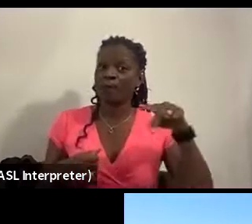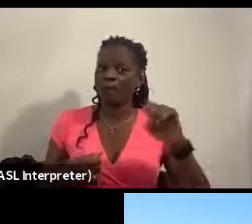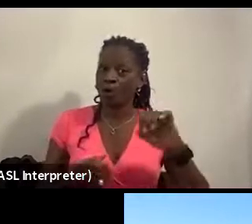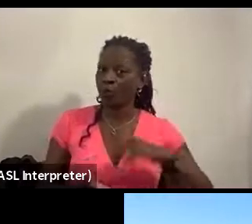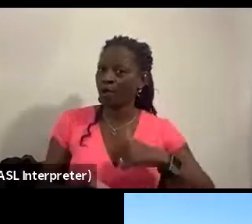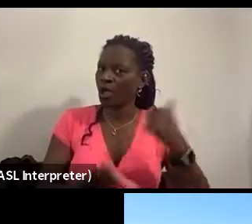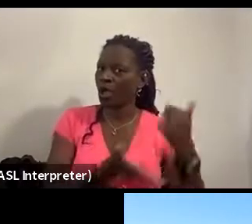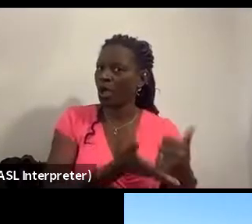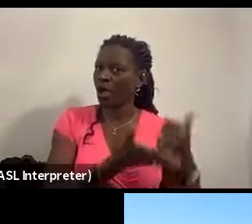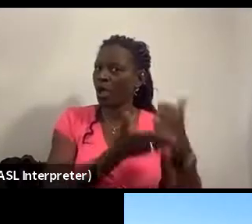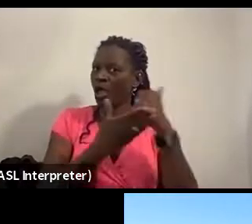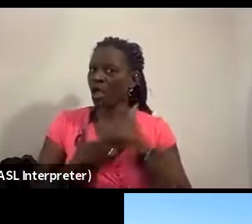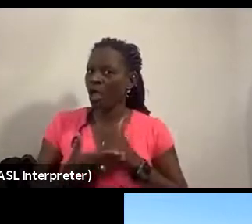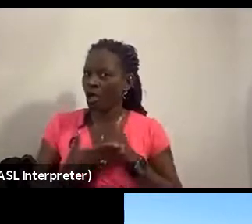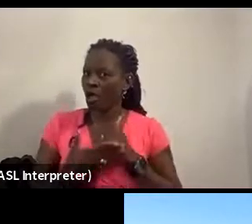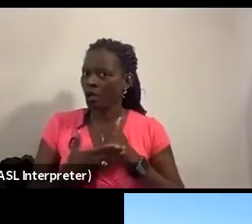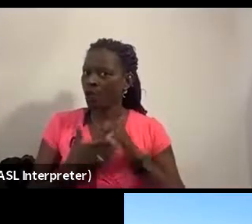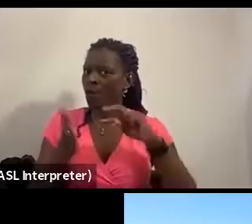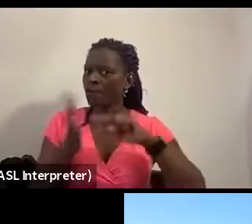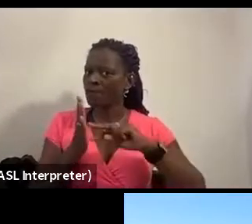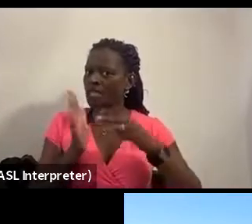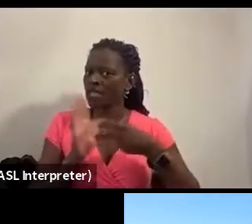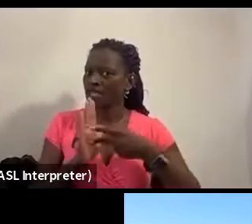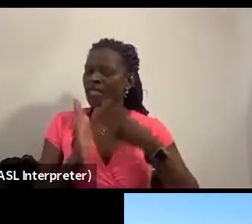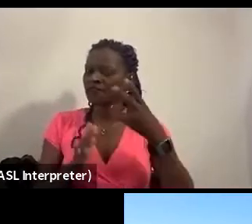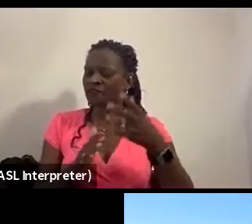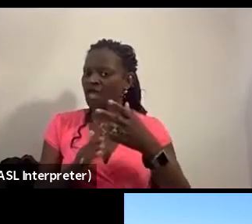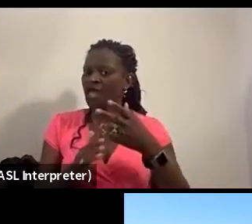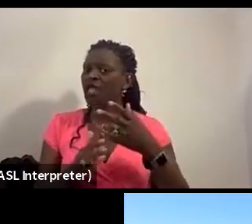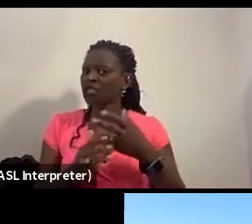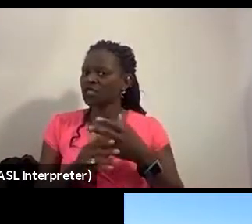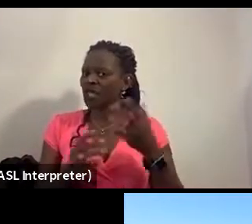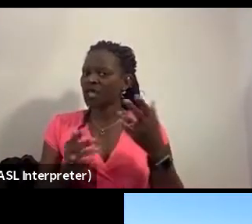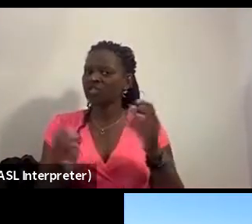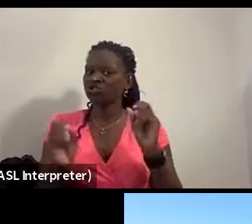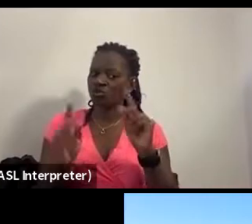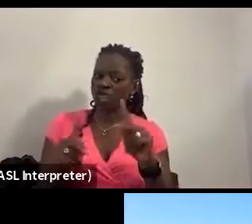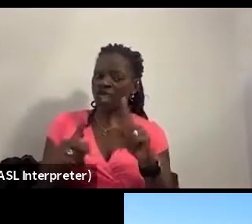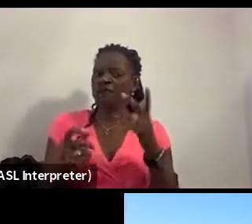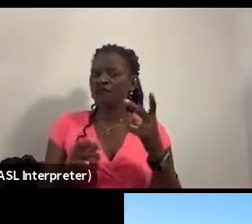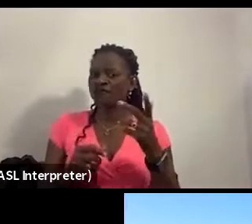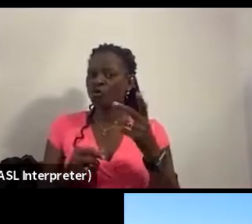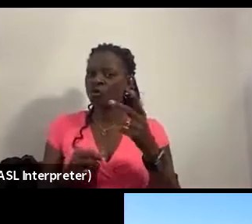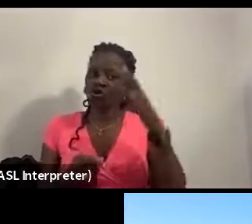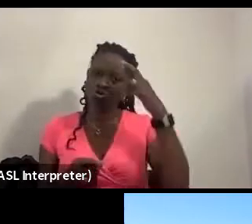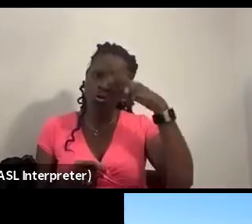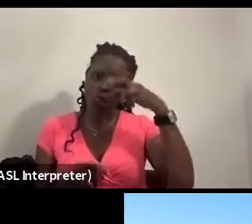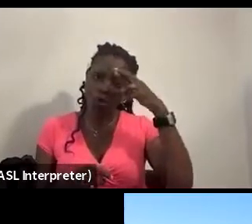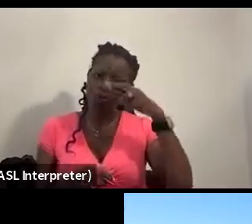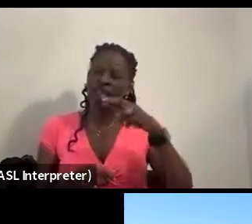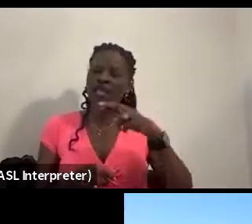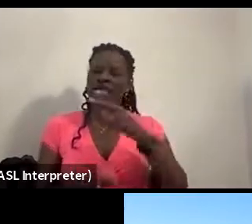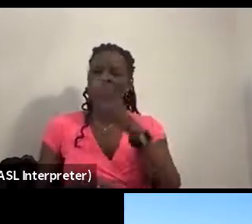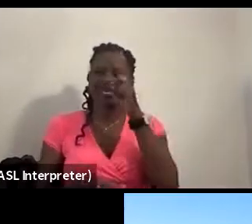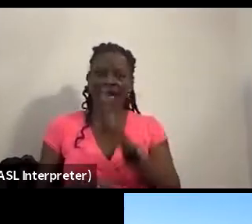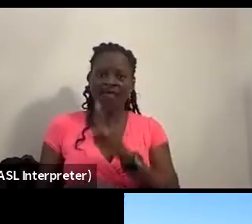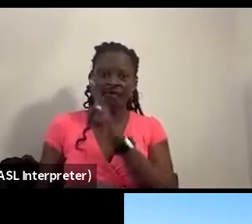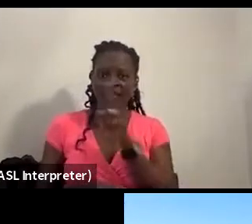permission for Roman Catholics to get the covid-19 vaccine. He himself has been vaccinated. And again, it's it's sort of a comparison